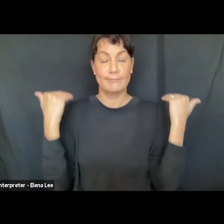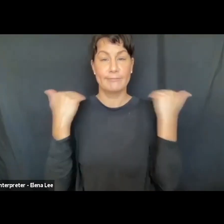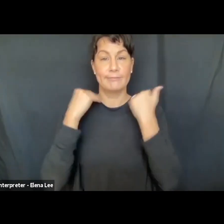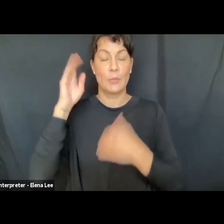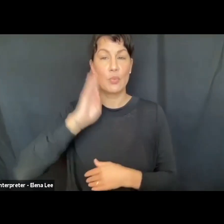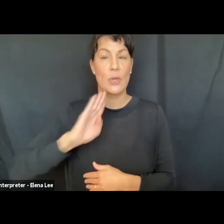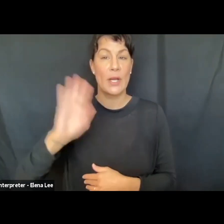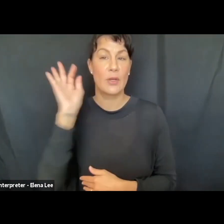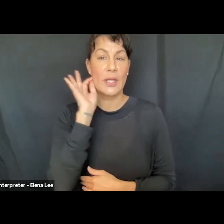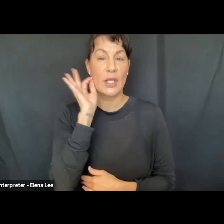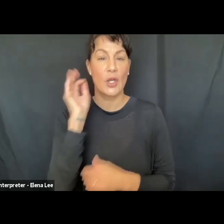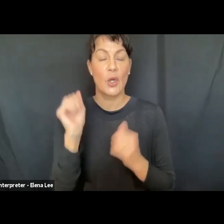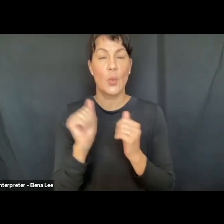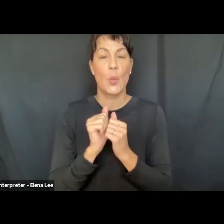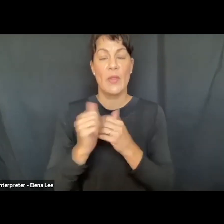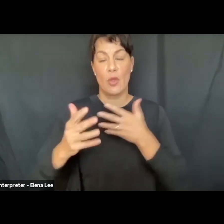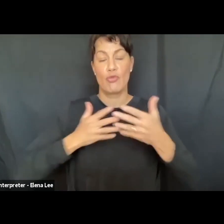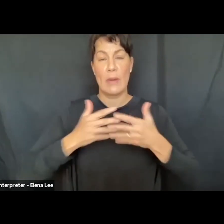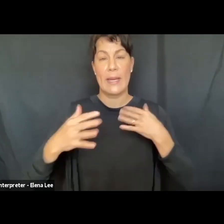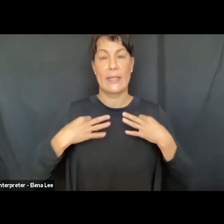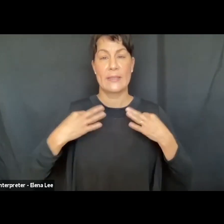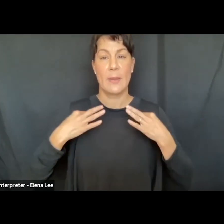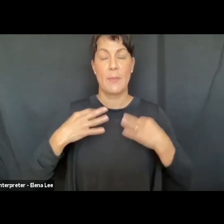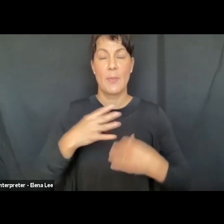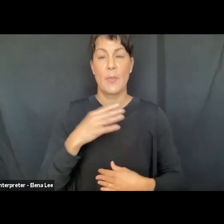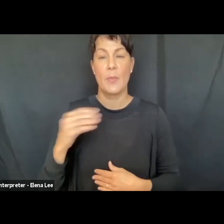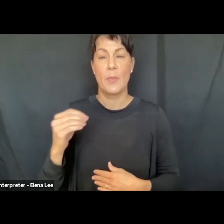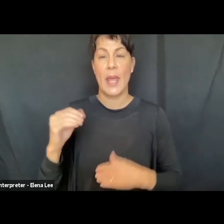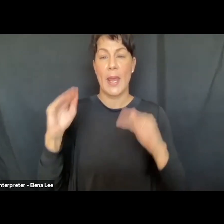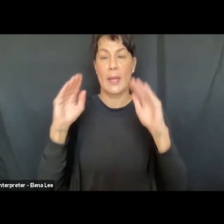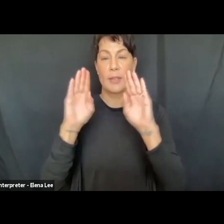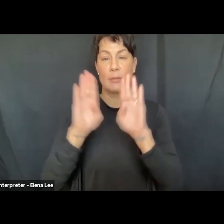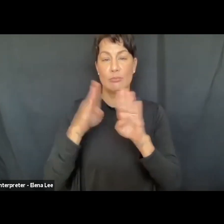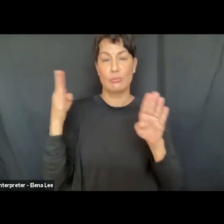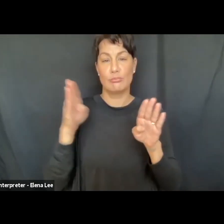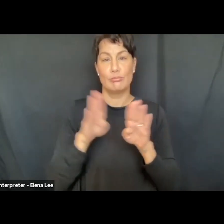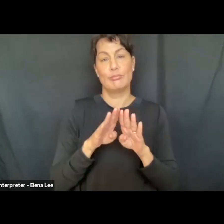with a gray top and bookshelves and a teal wall behind me.